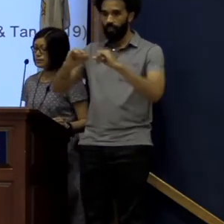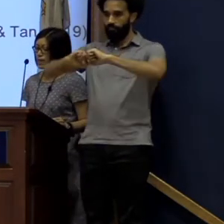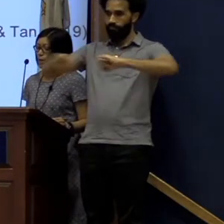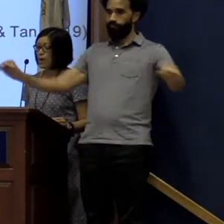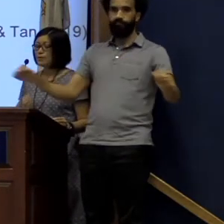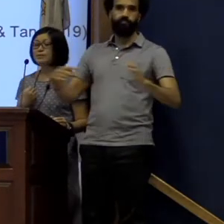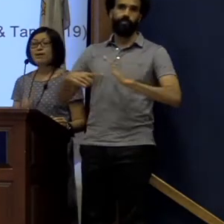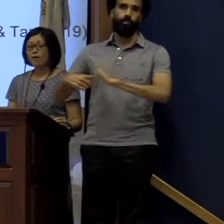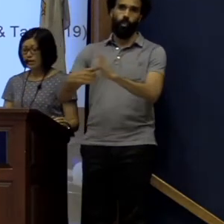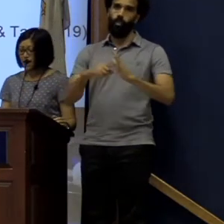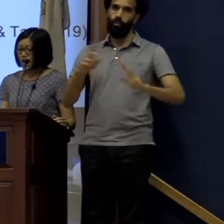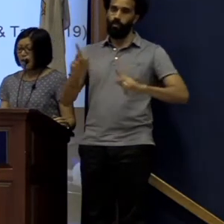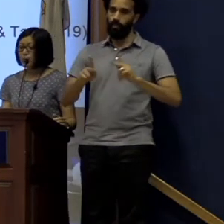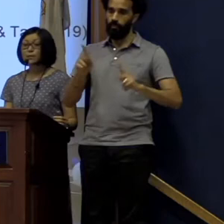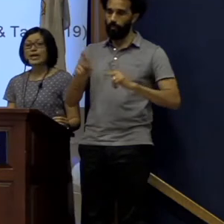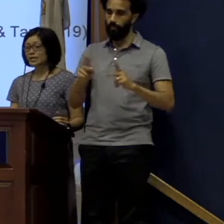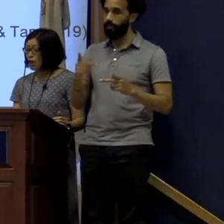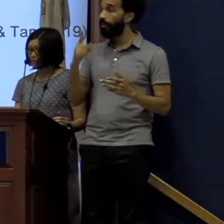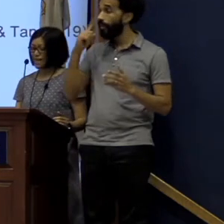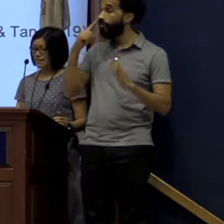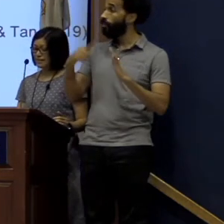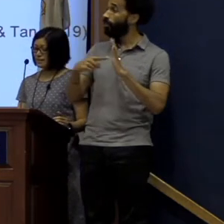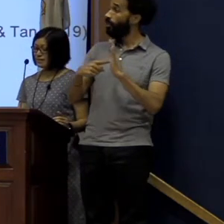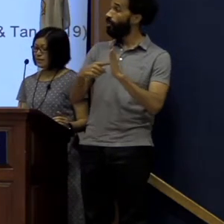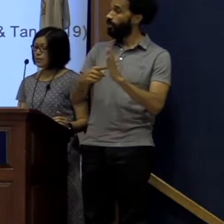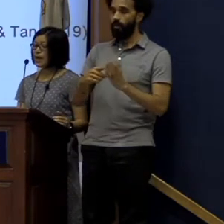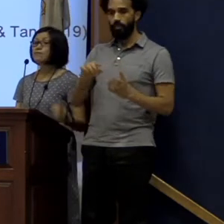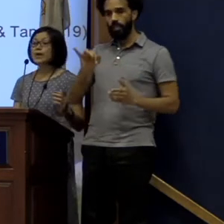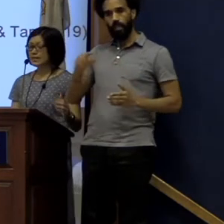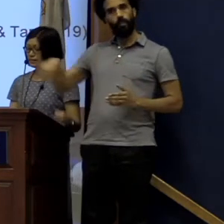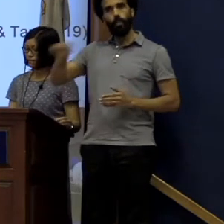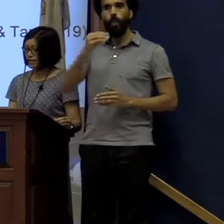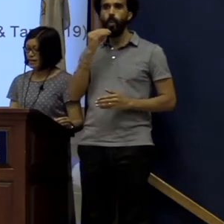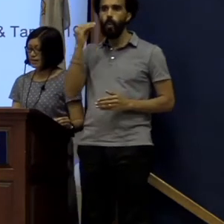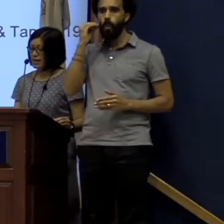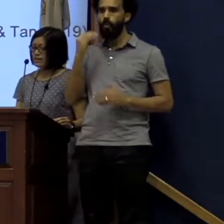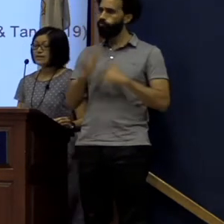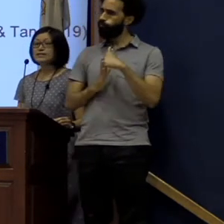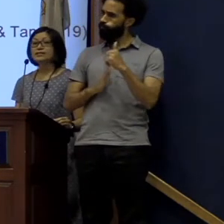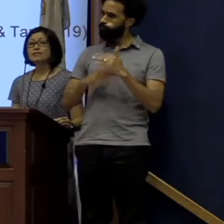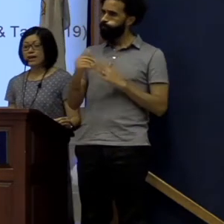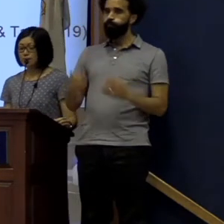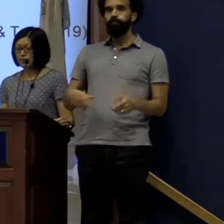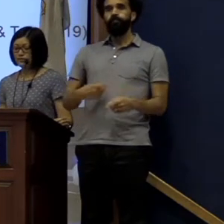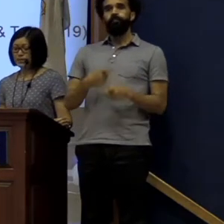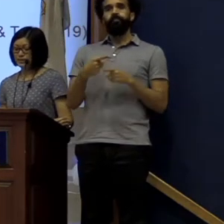Where we belong and where we are not guests we have ways of being like signify rightful presence